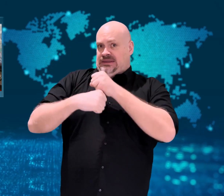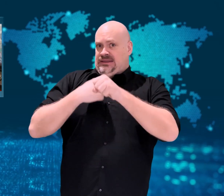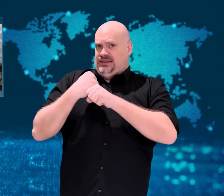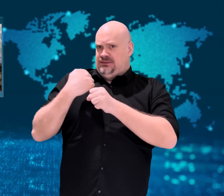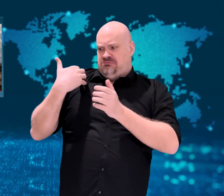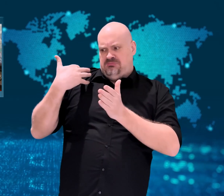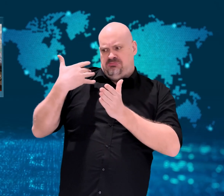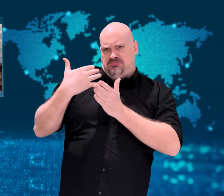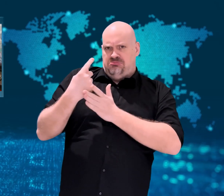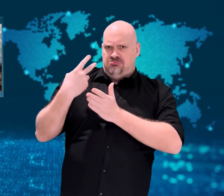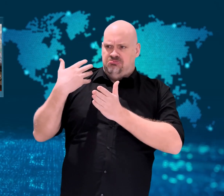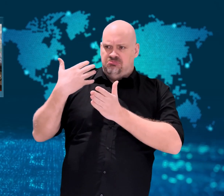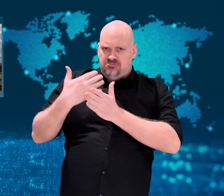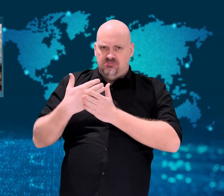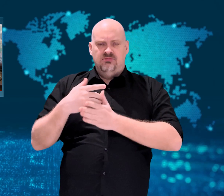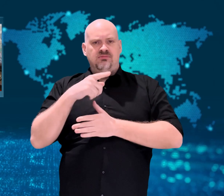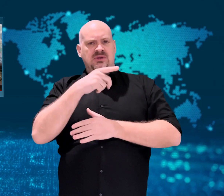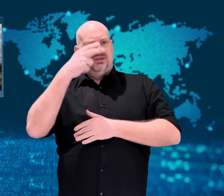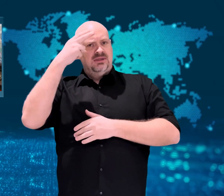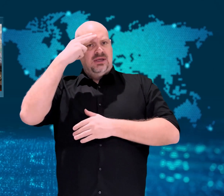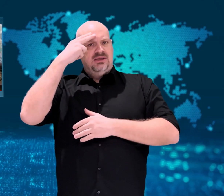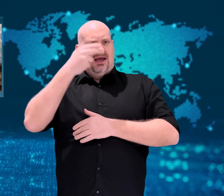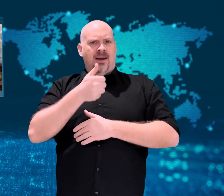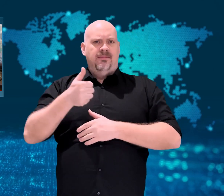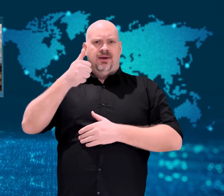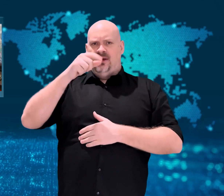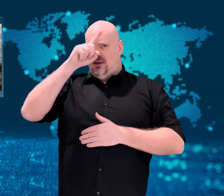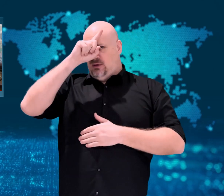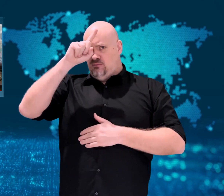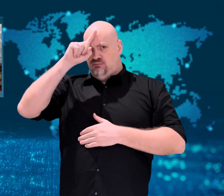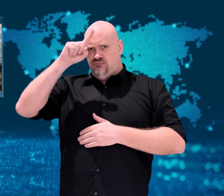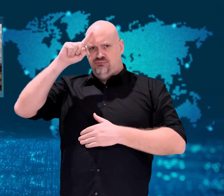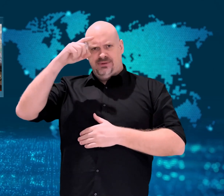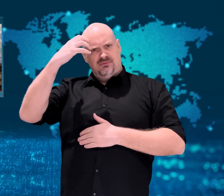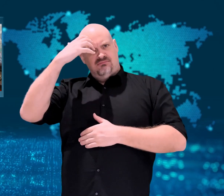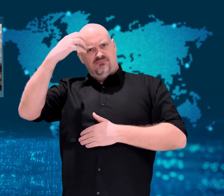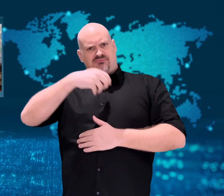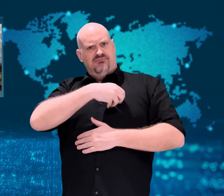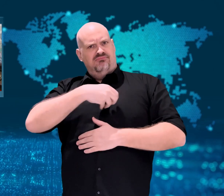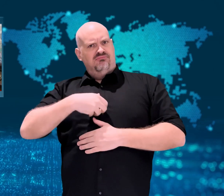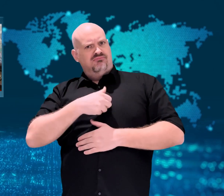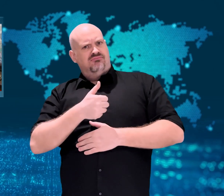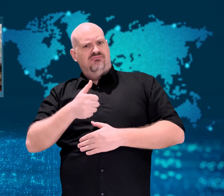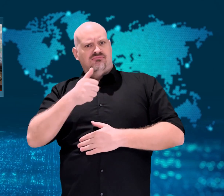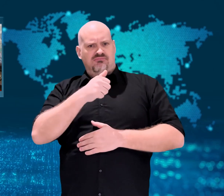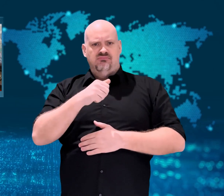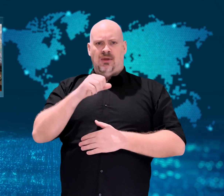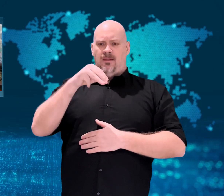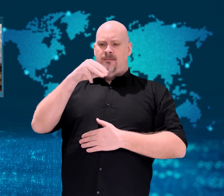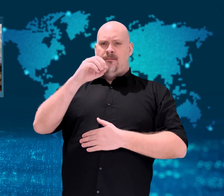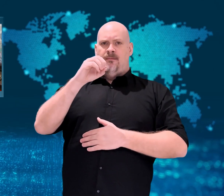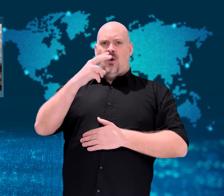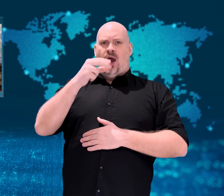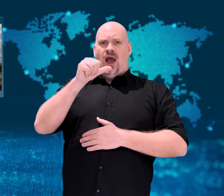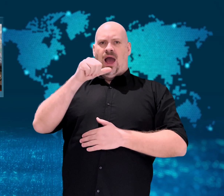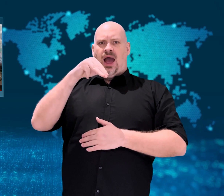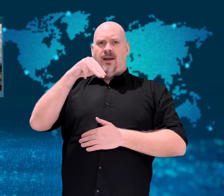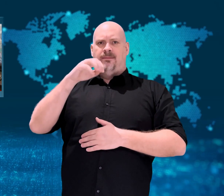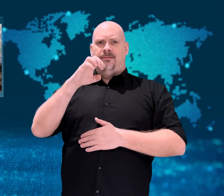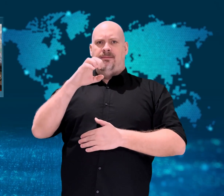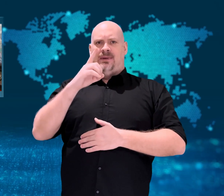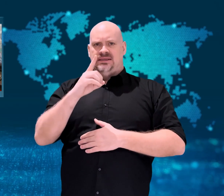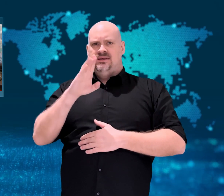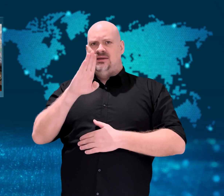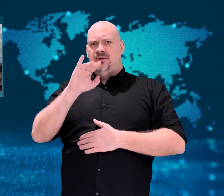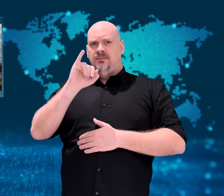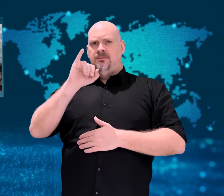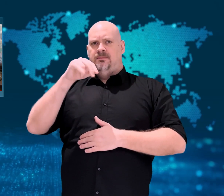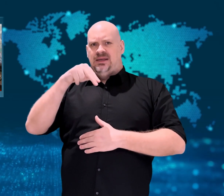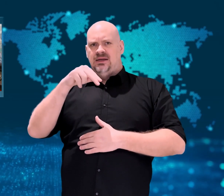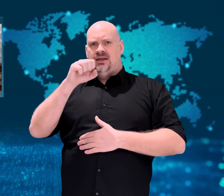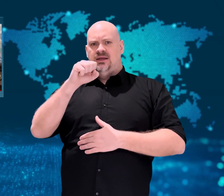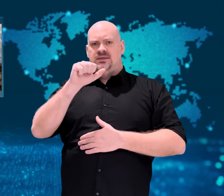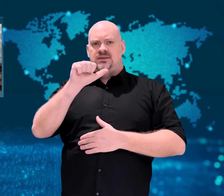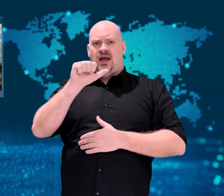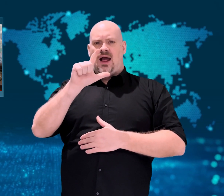In recent years, Crown Prince, Mohammed bin Salman,